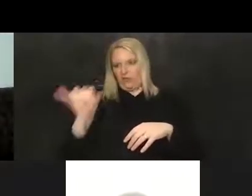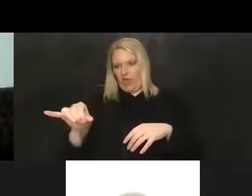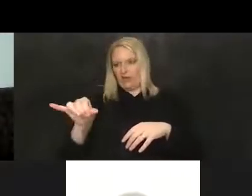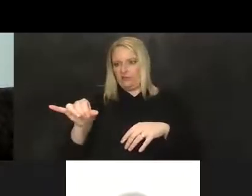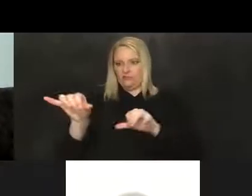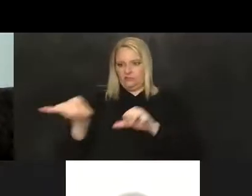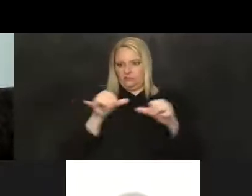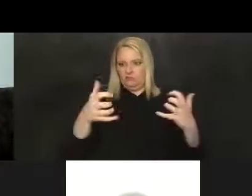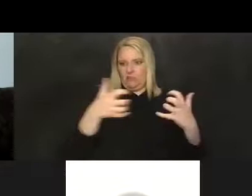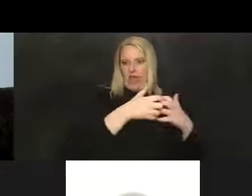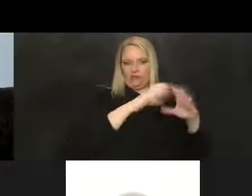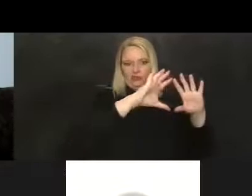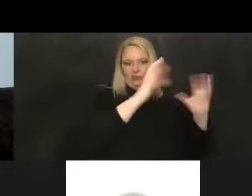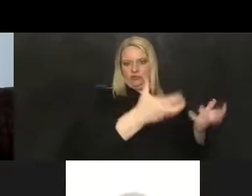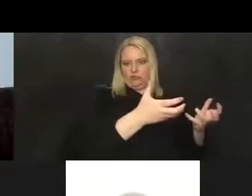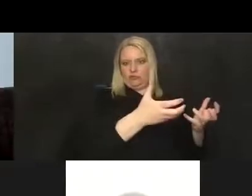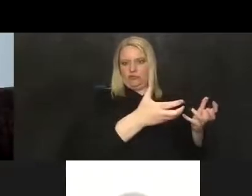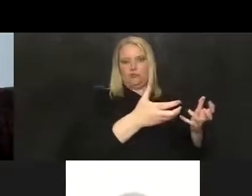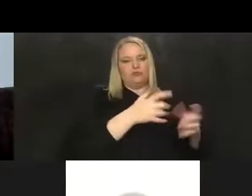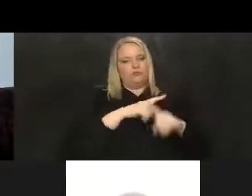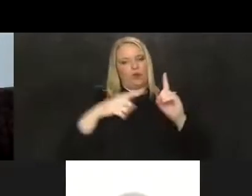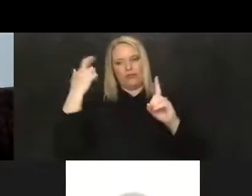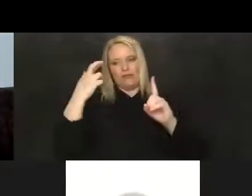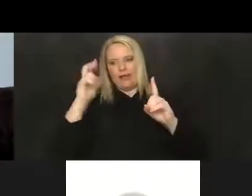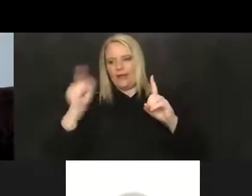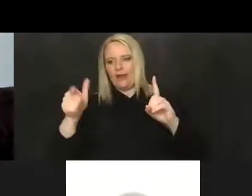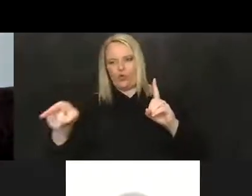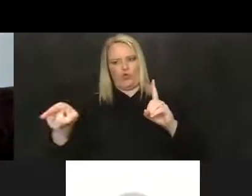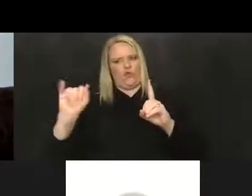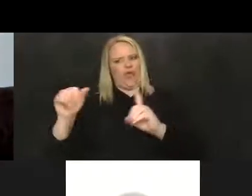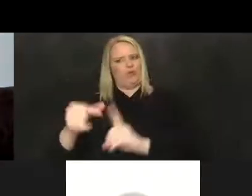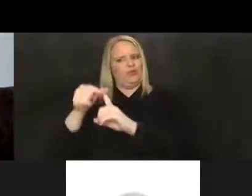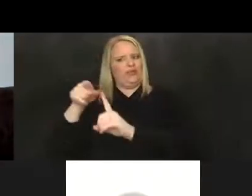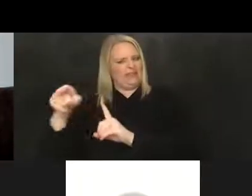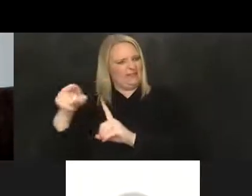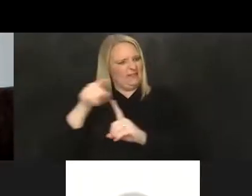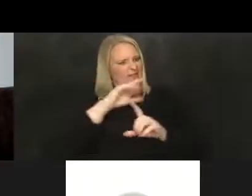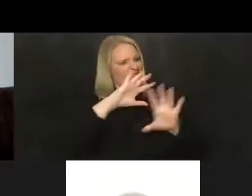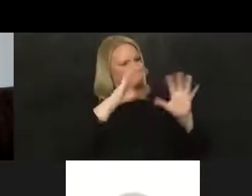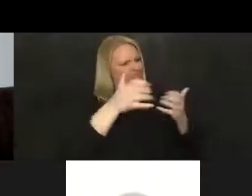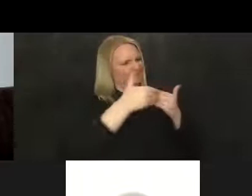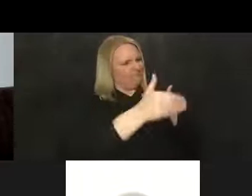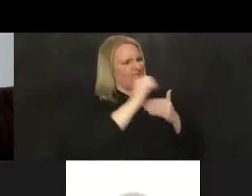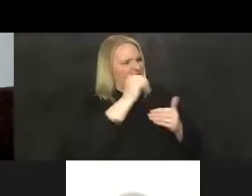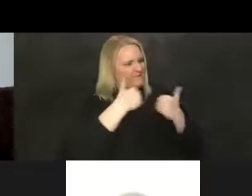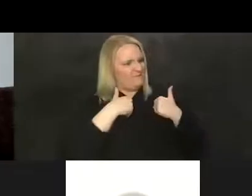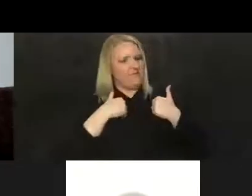began to rapidly understand it was not, so I think some of the more dramatic moments,